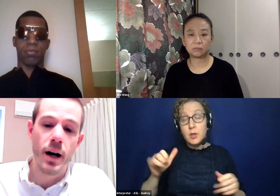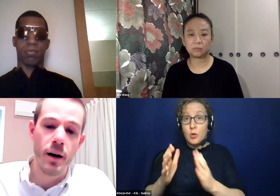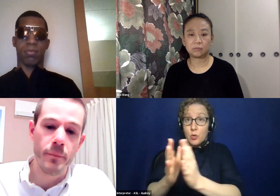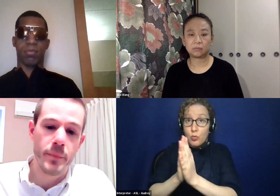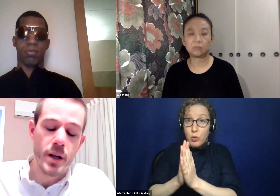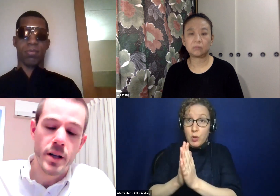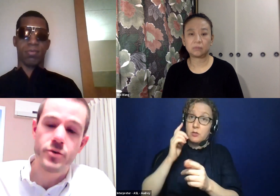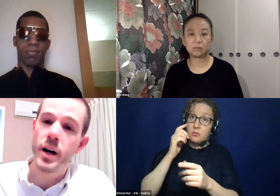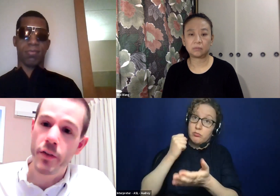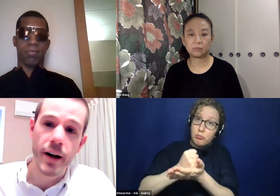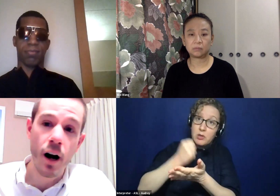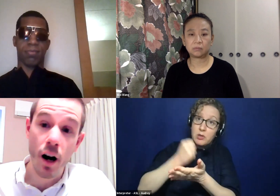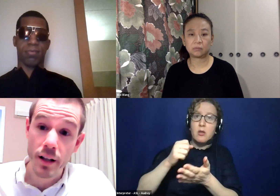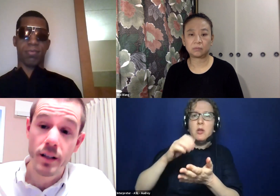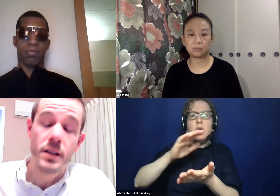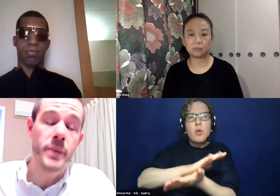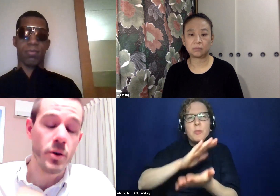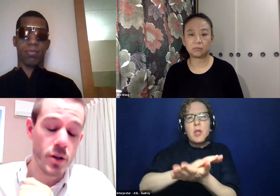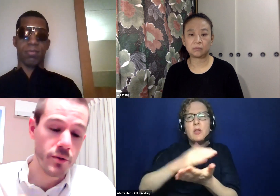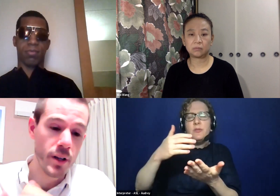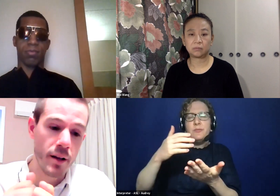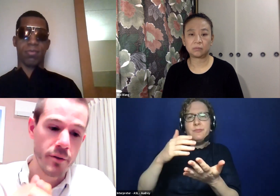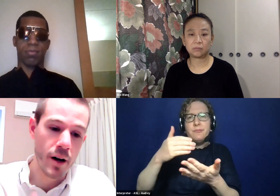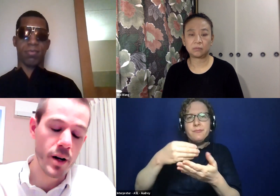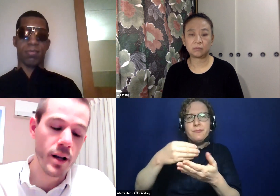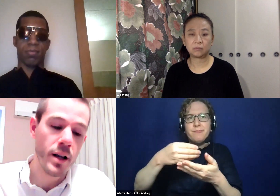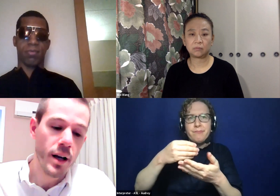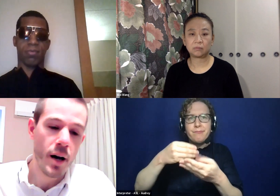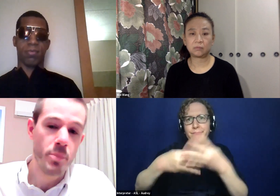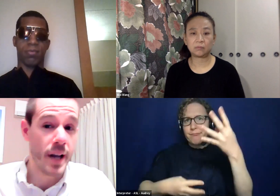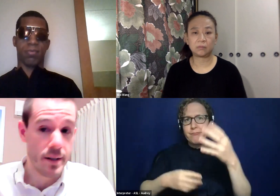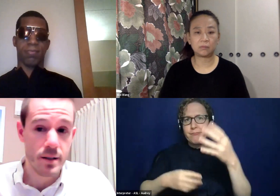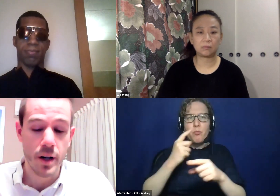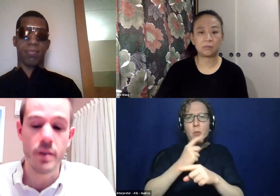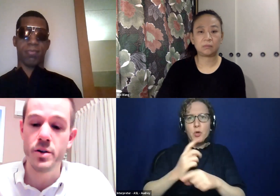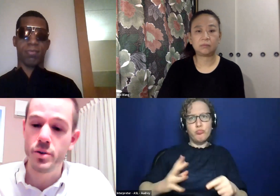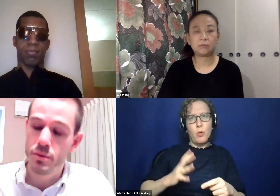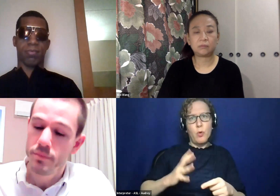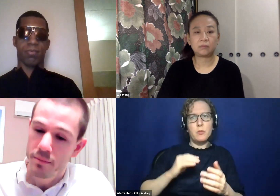It's really not that hard but you need to be very precise. You need to